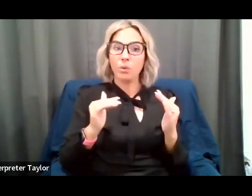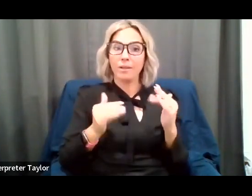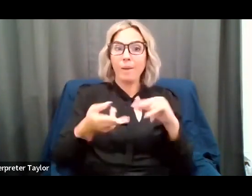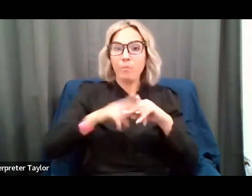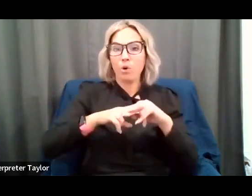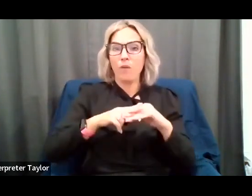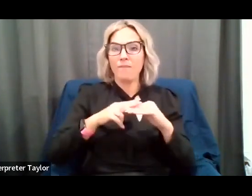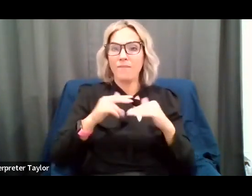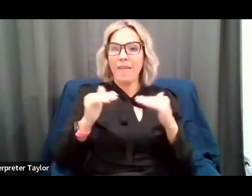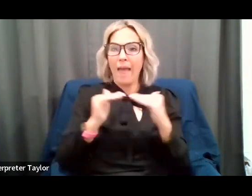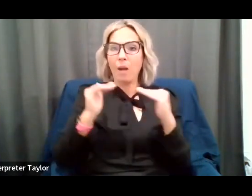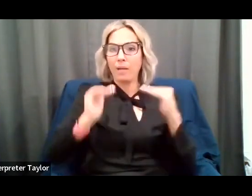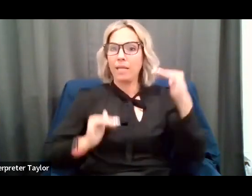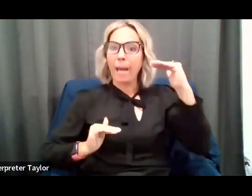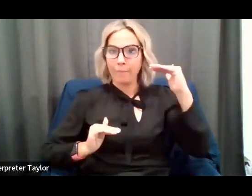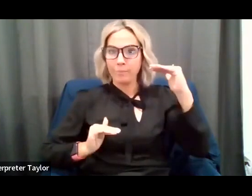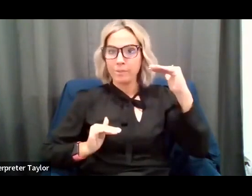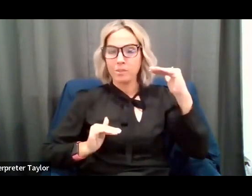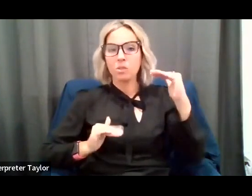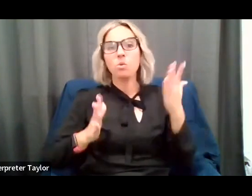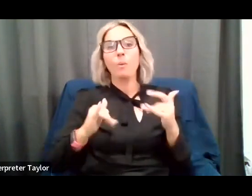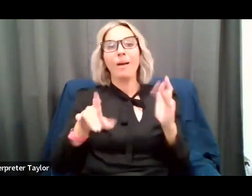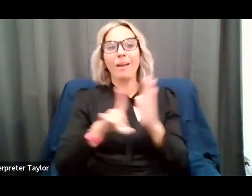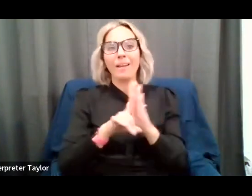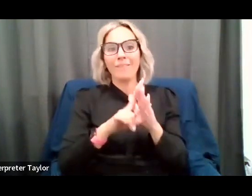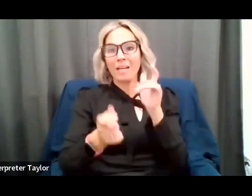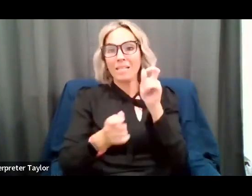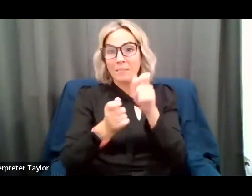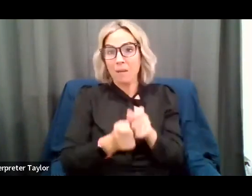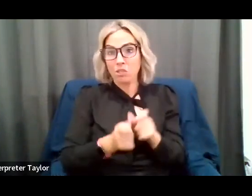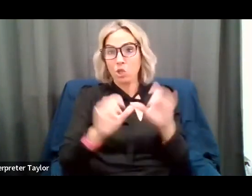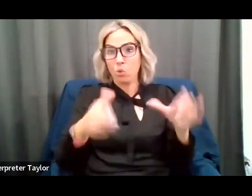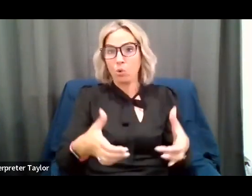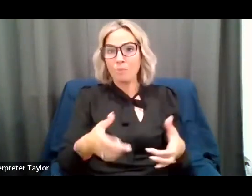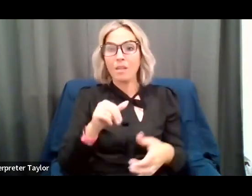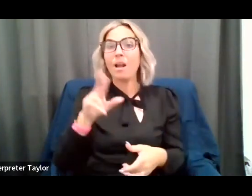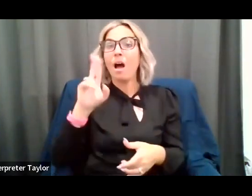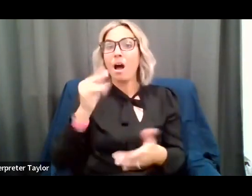So we do want to work with Identified Special Populations such as our Undocumented students, our